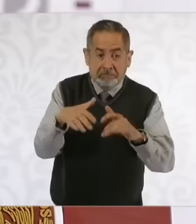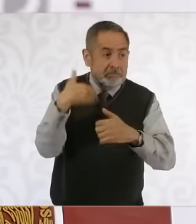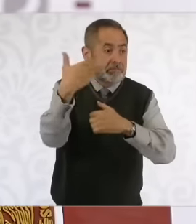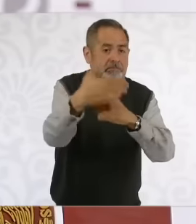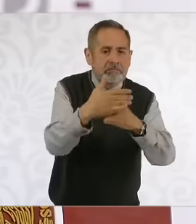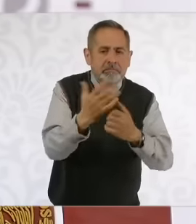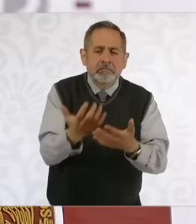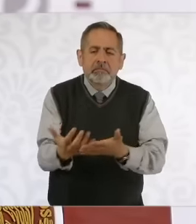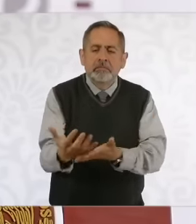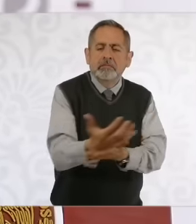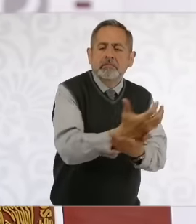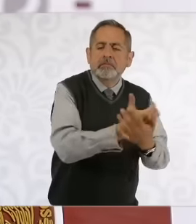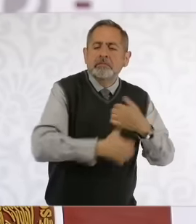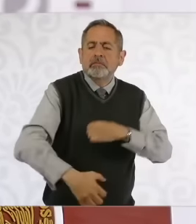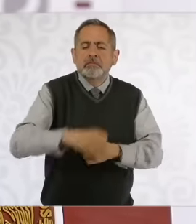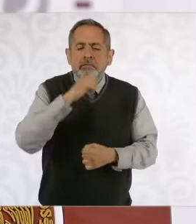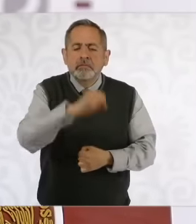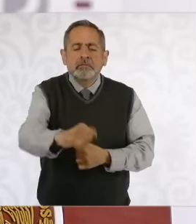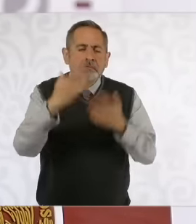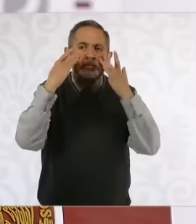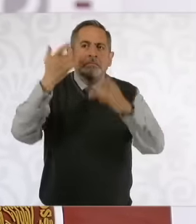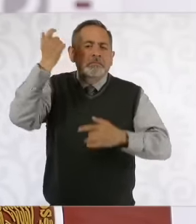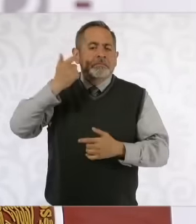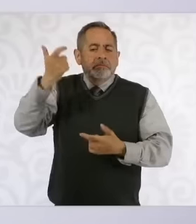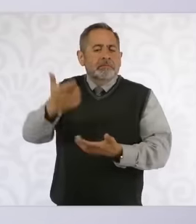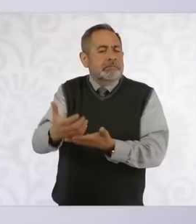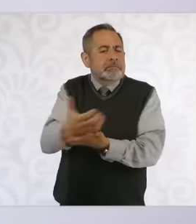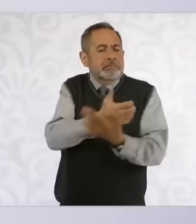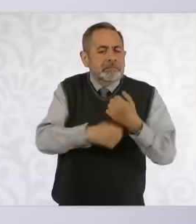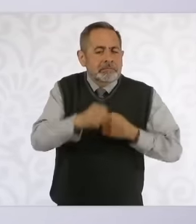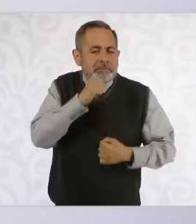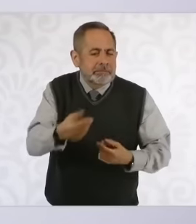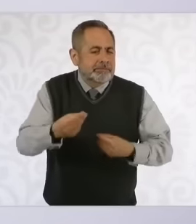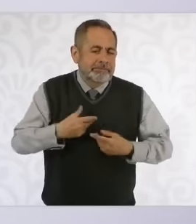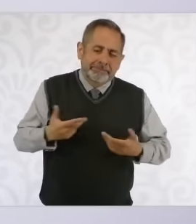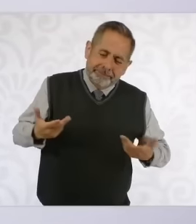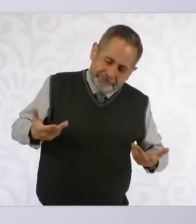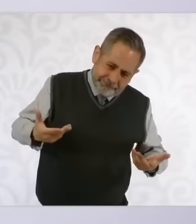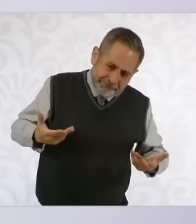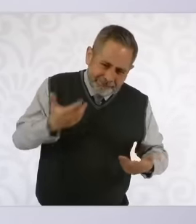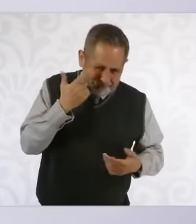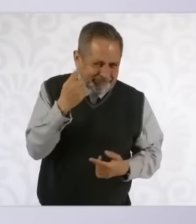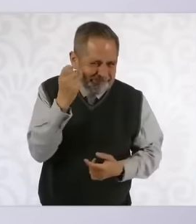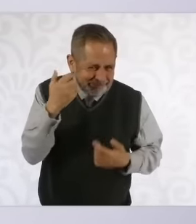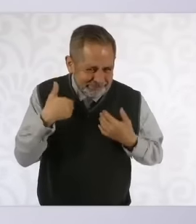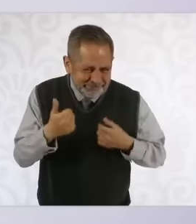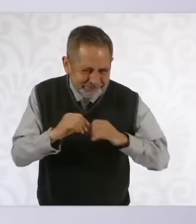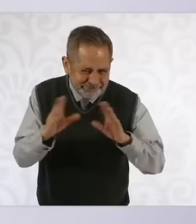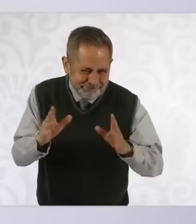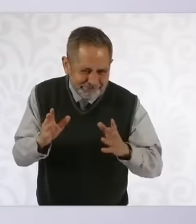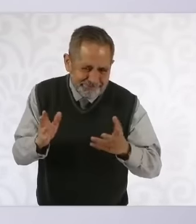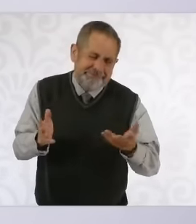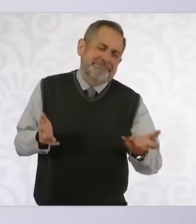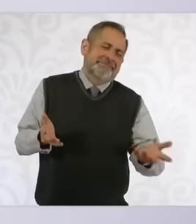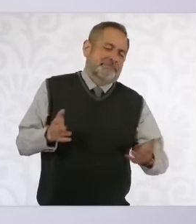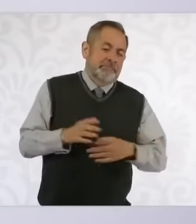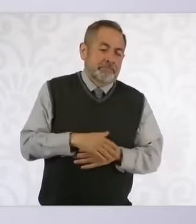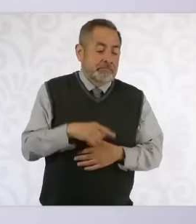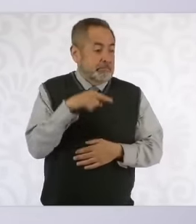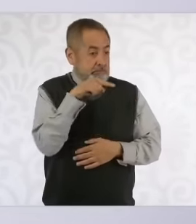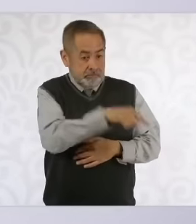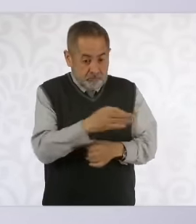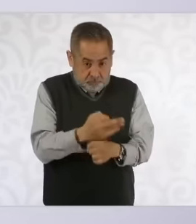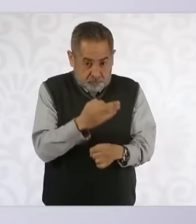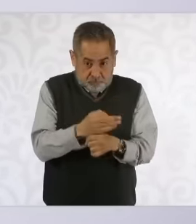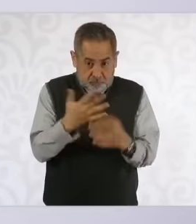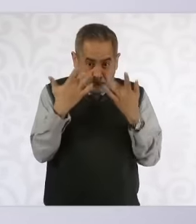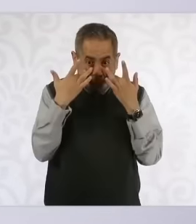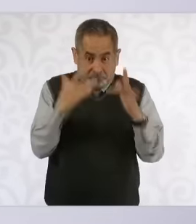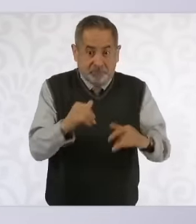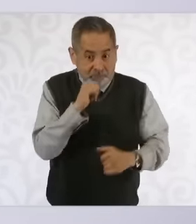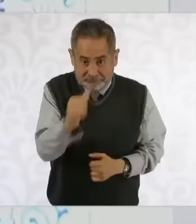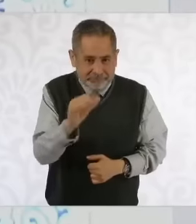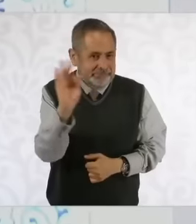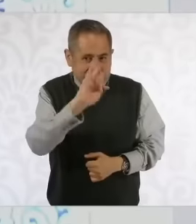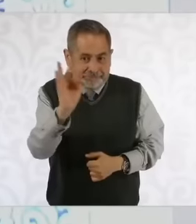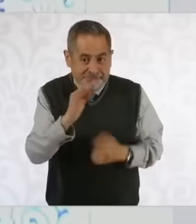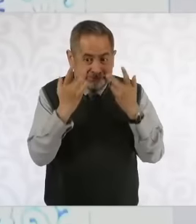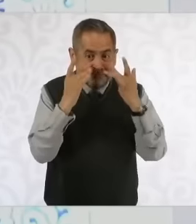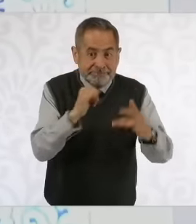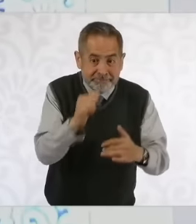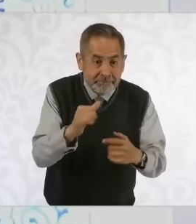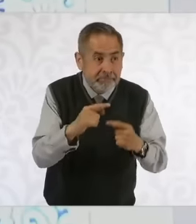retirement knowledge, yes, that is understood. If they do not present their resignation now, then they would no longer have the